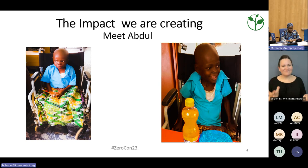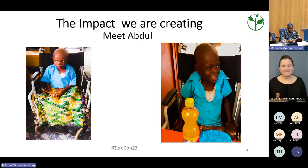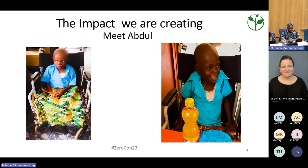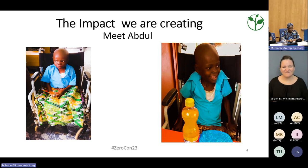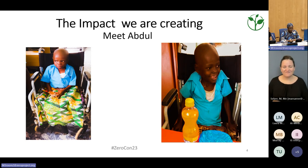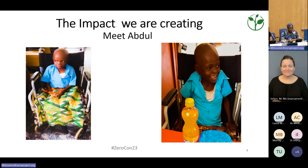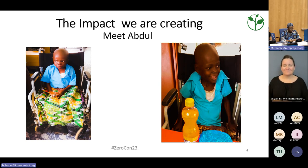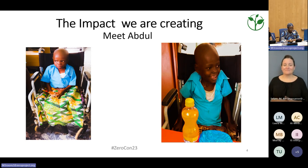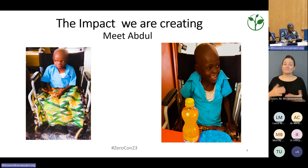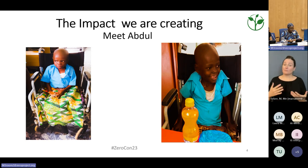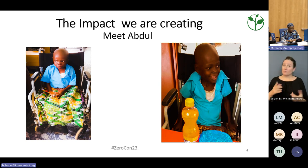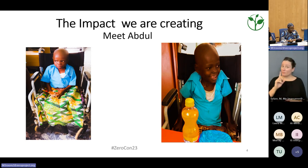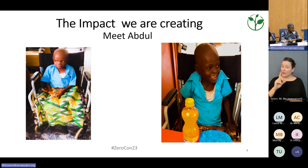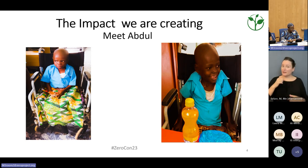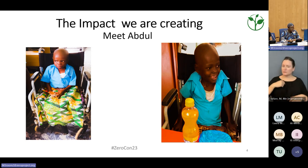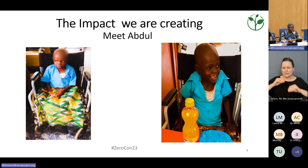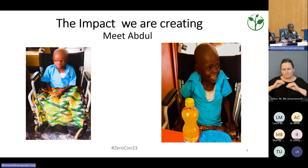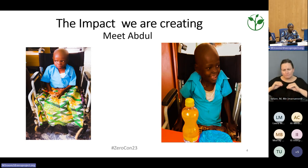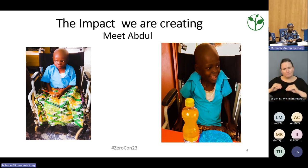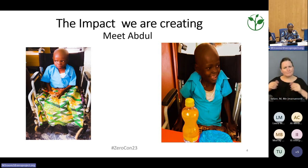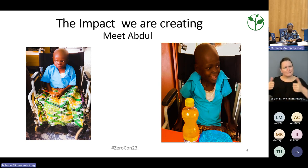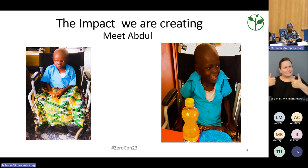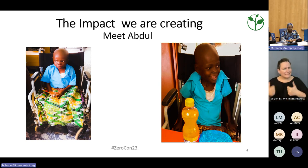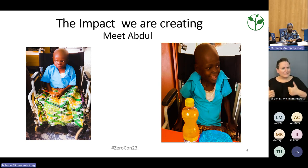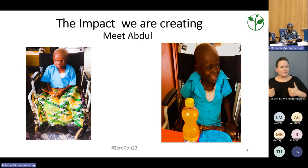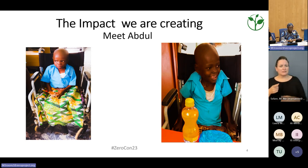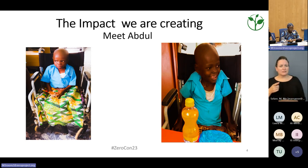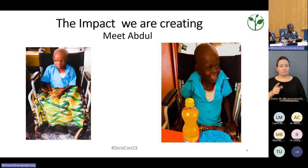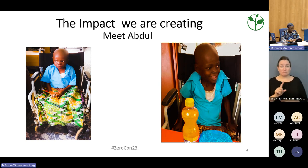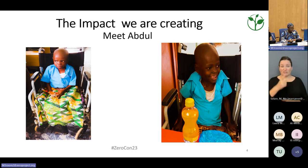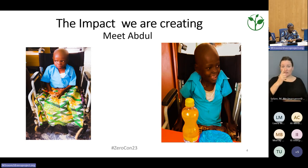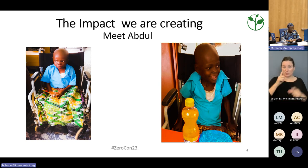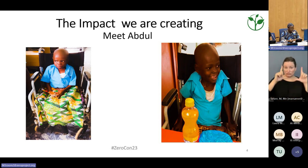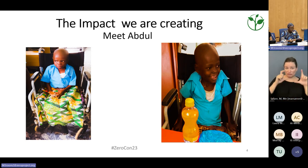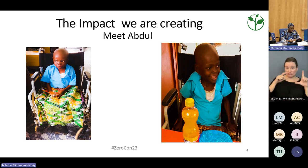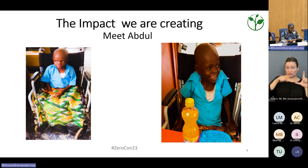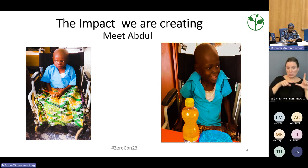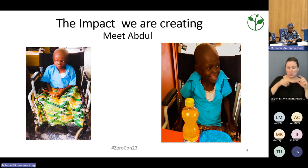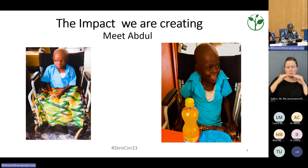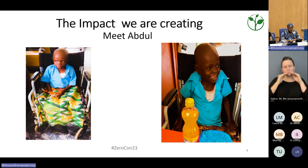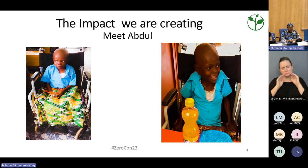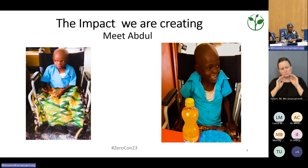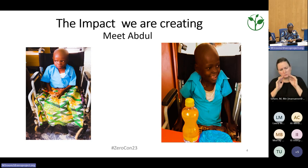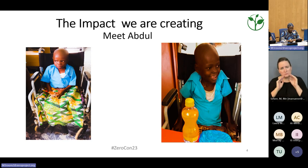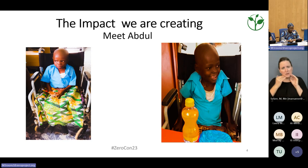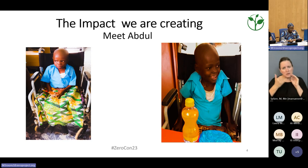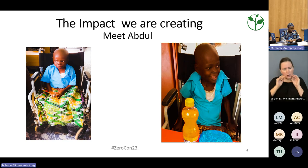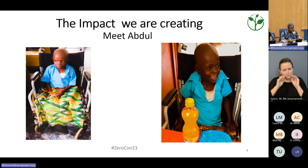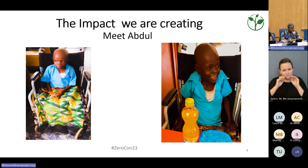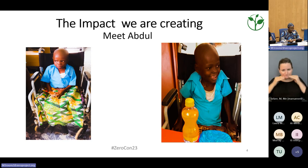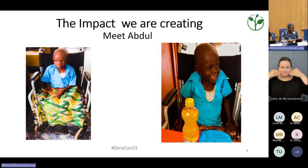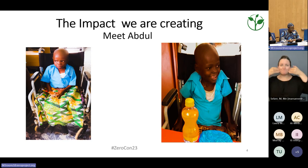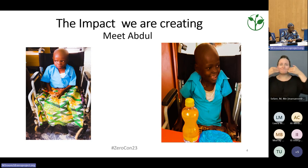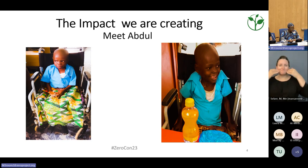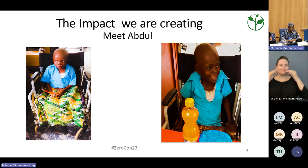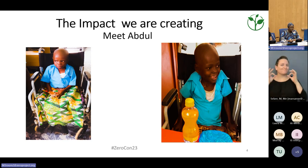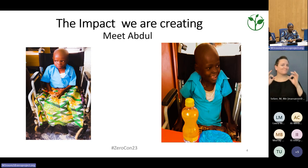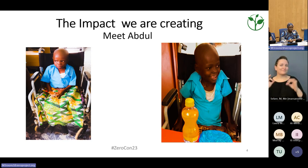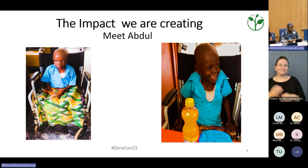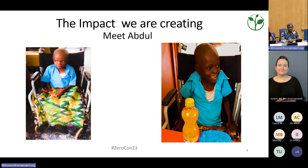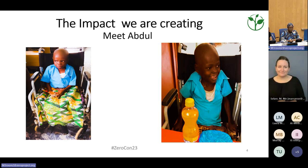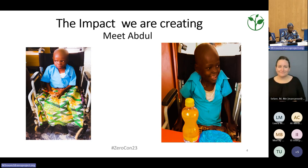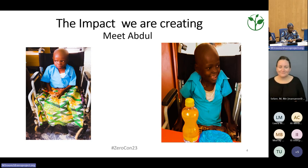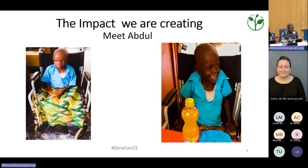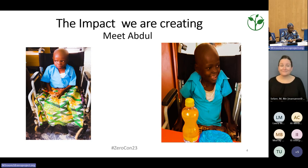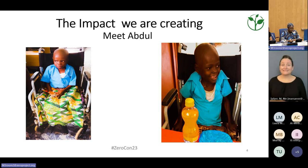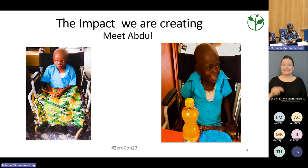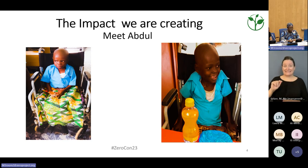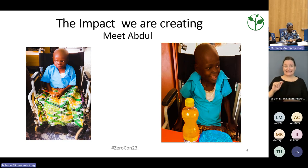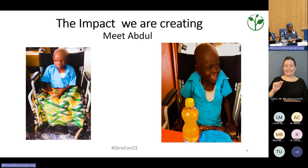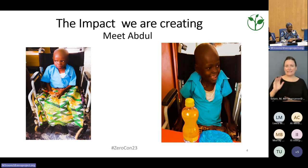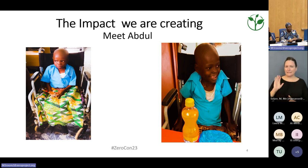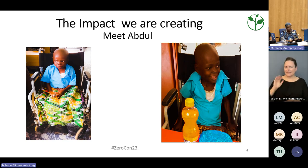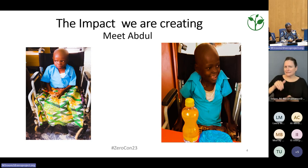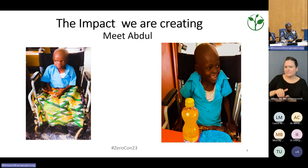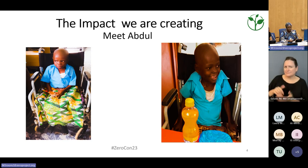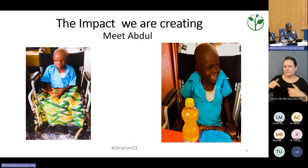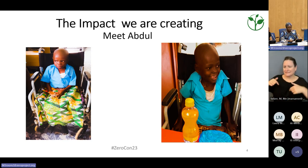his space. Within a week the little boy who had returned discouraged and depressed shared his will